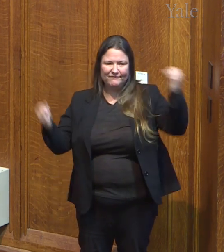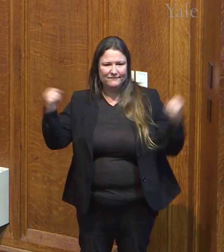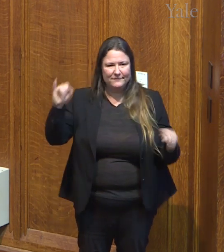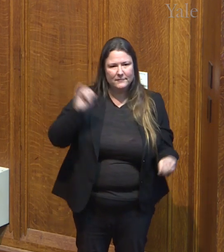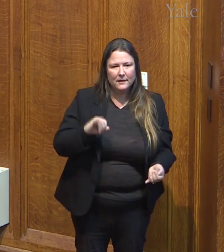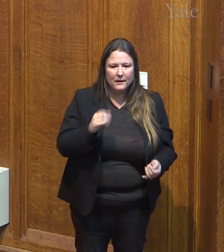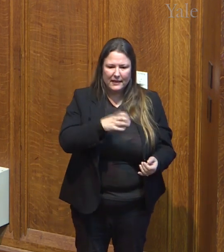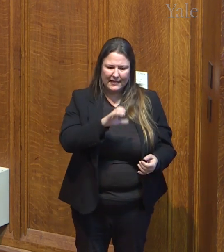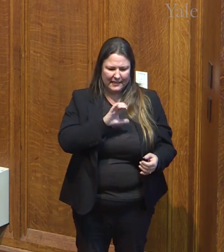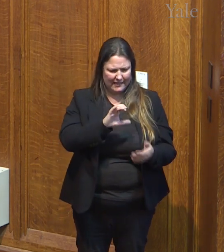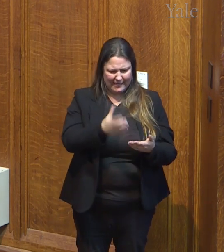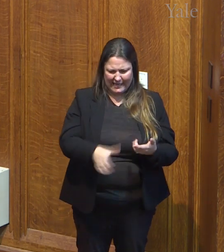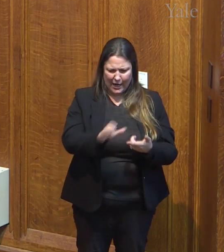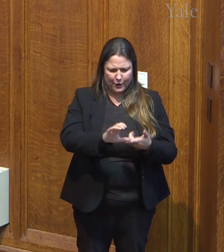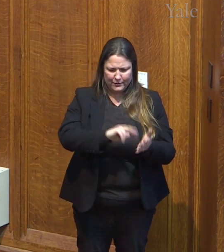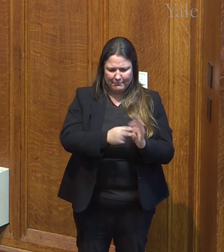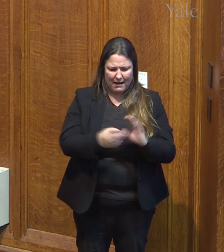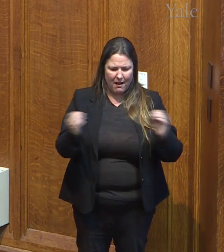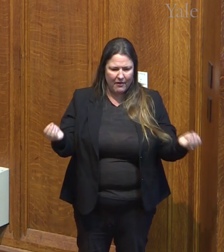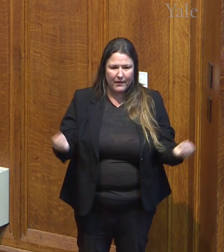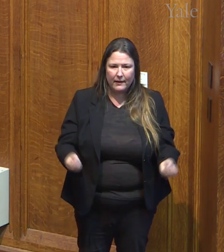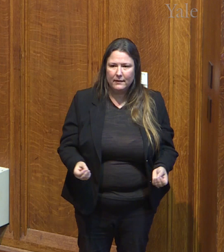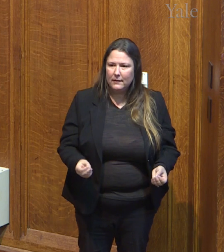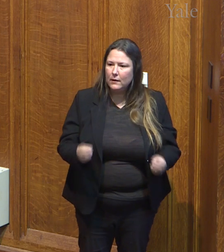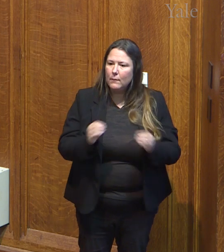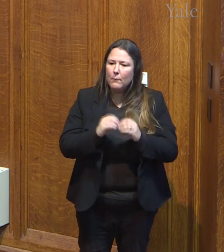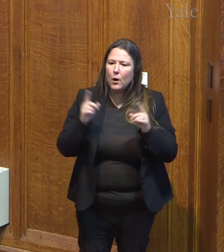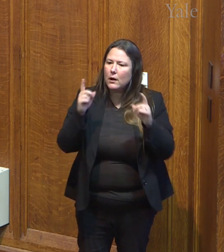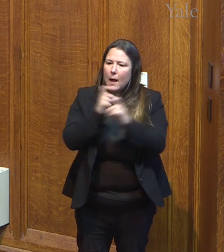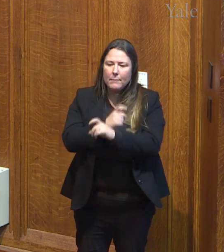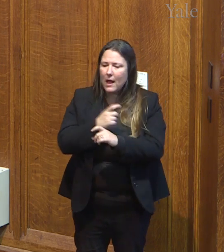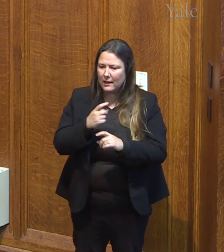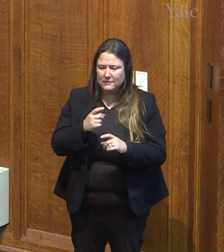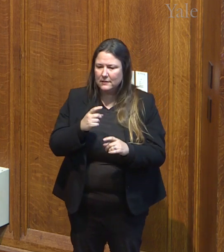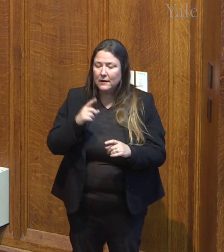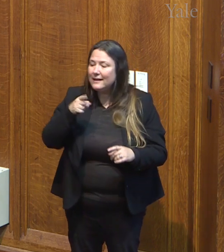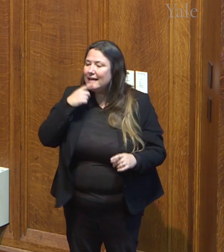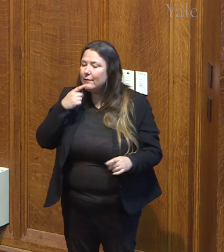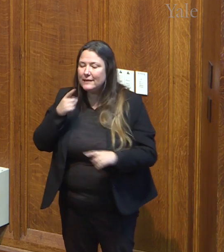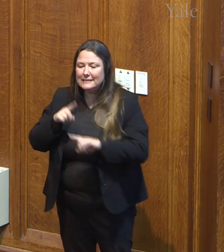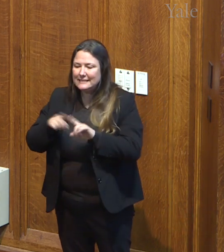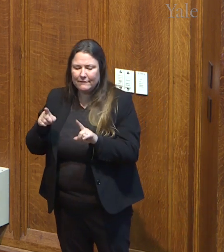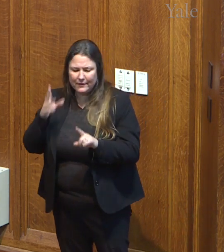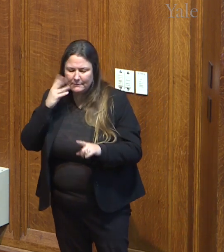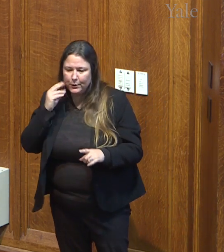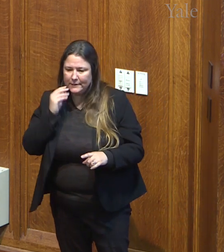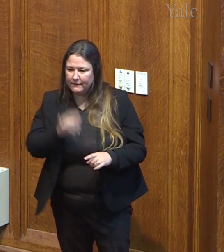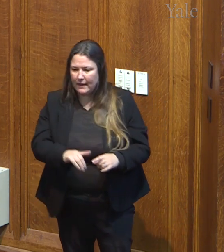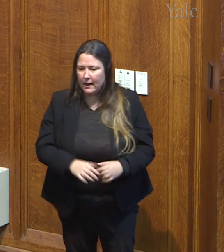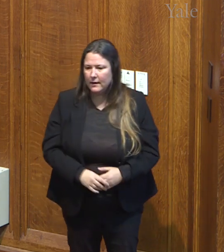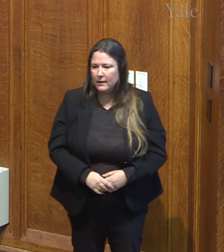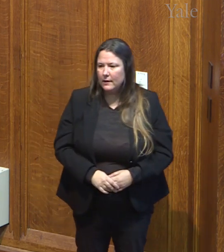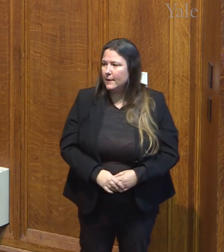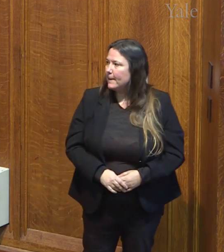More complex than their painting of sounds for the hearing, and far more removed from the underlying idea that its expression